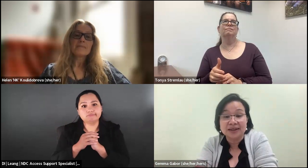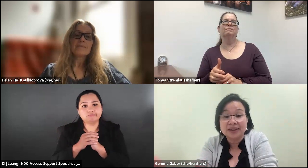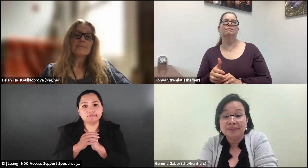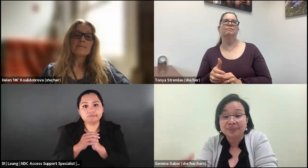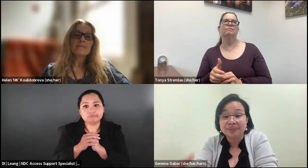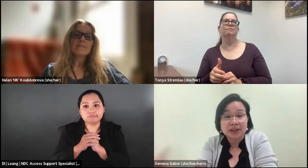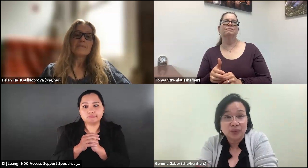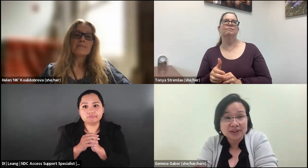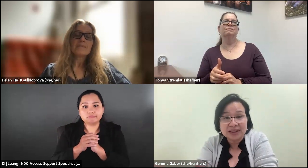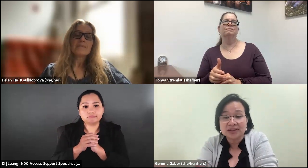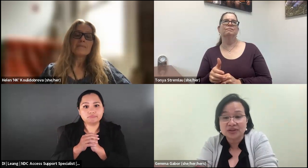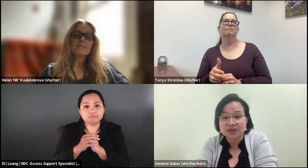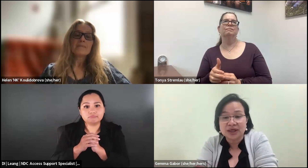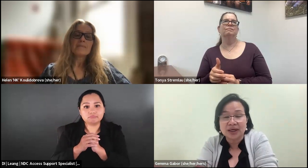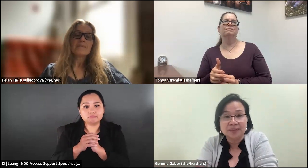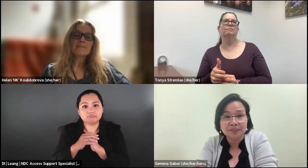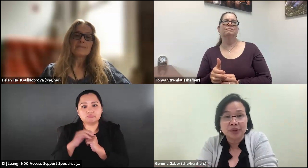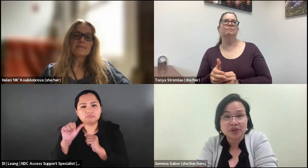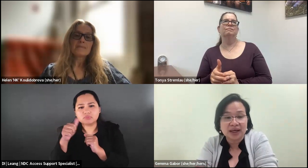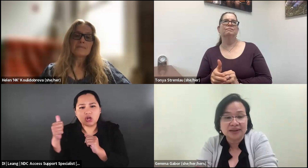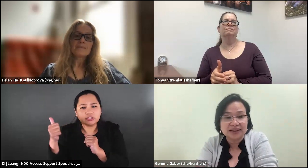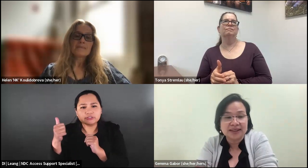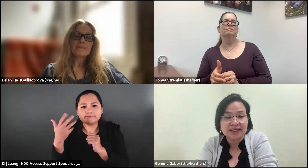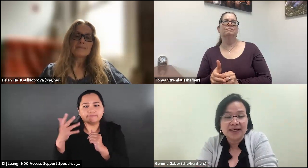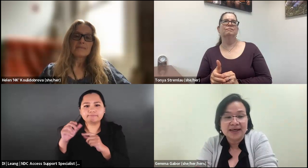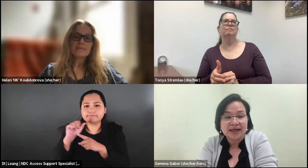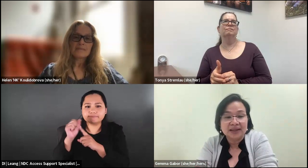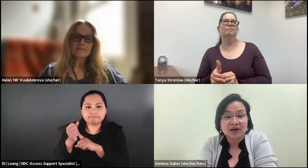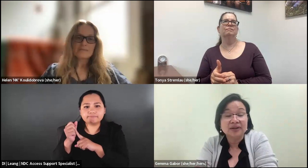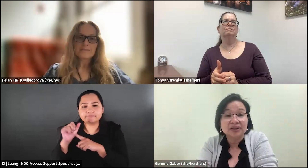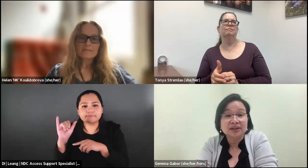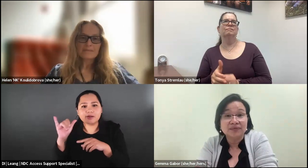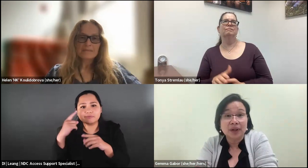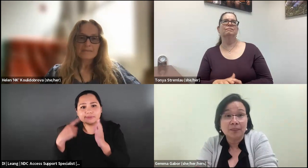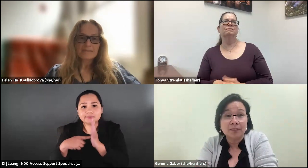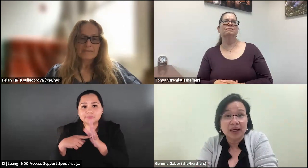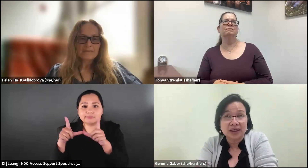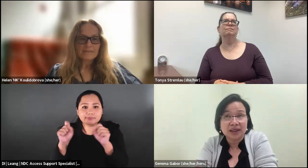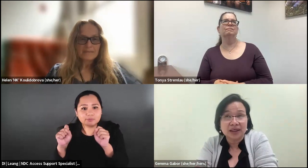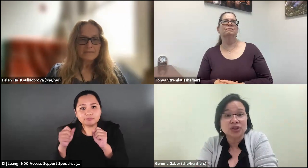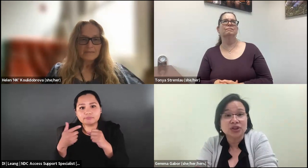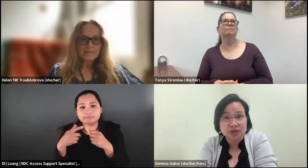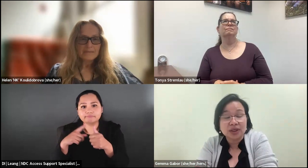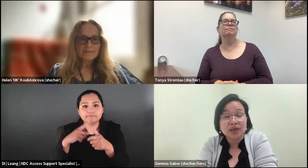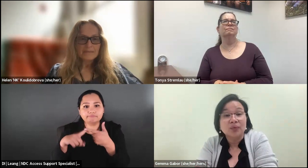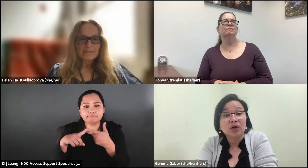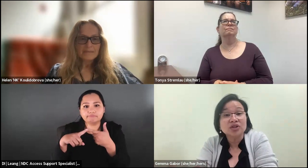like linguistic, social, personality, and cognitive developmental issues.